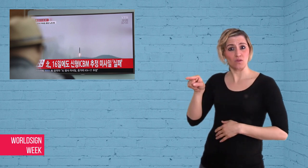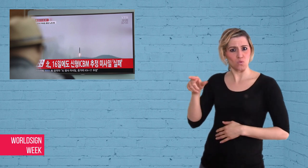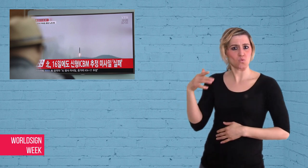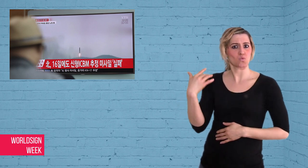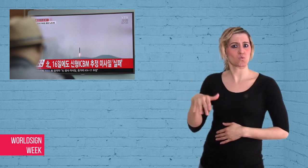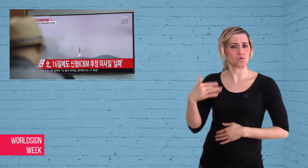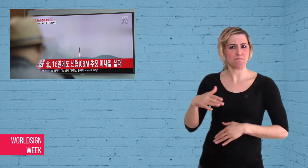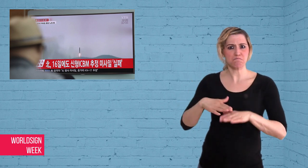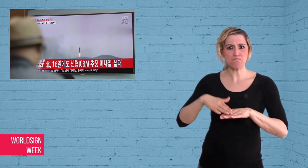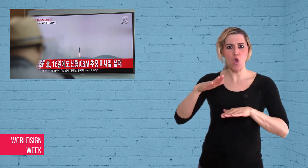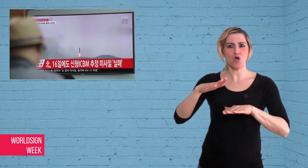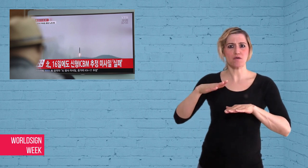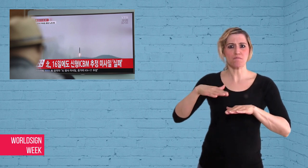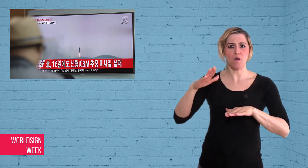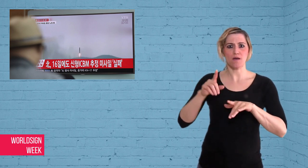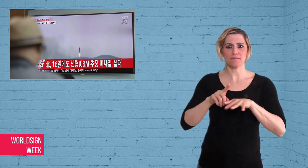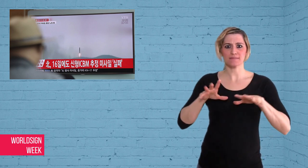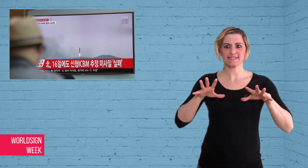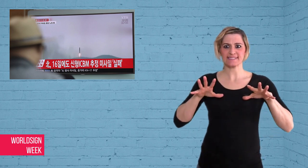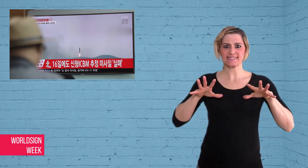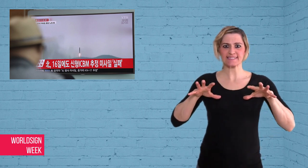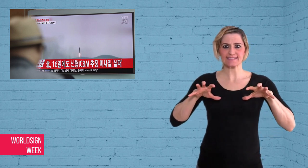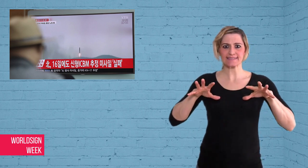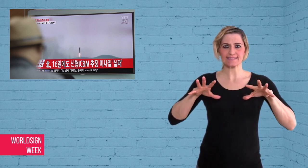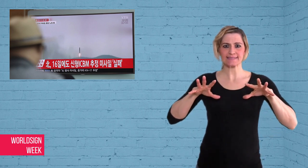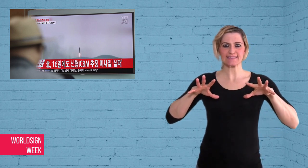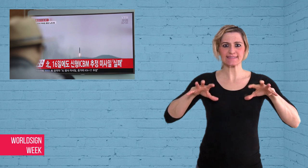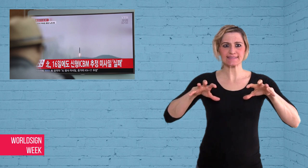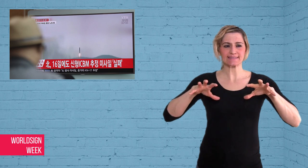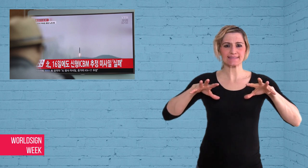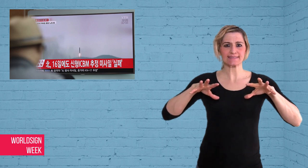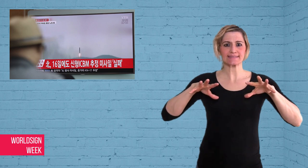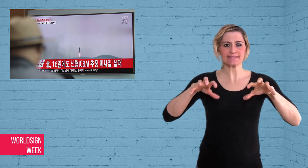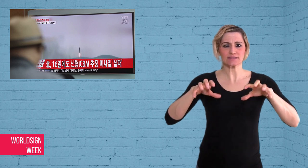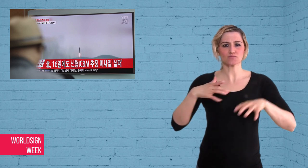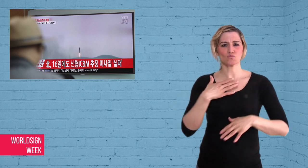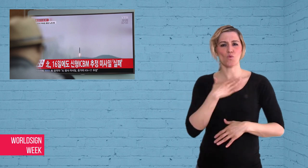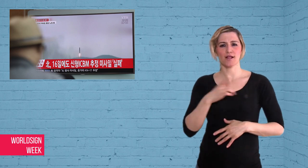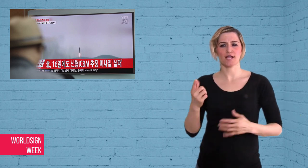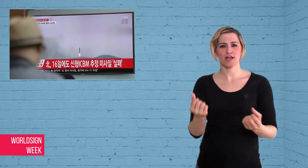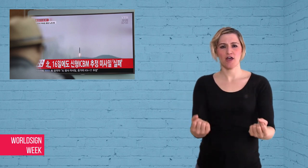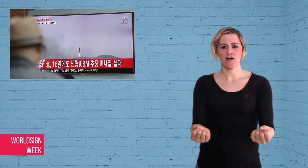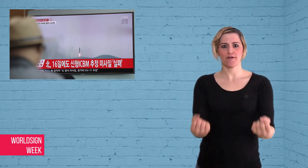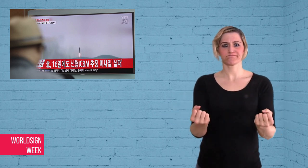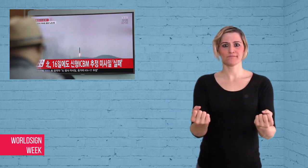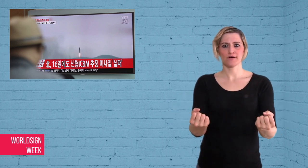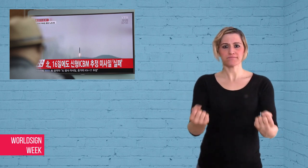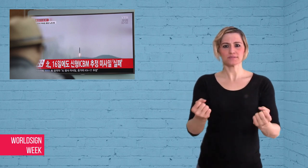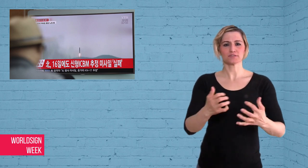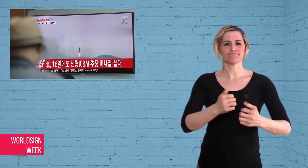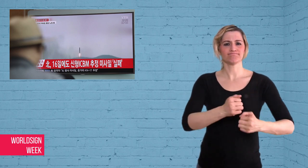development of its military weaponry.